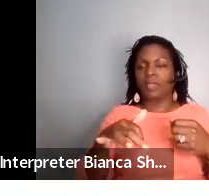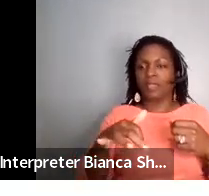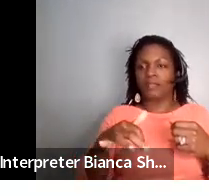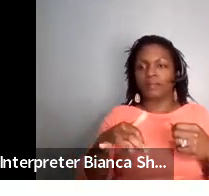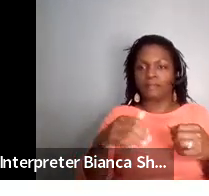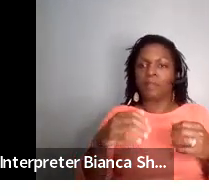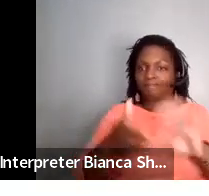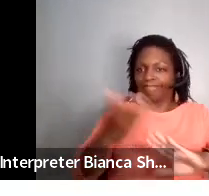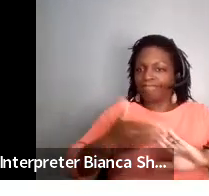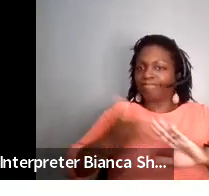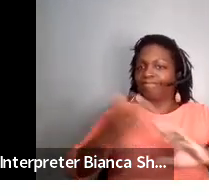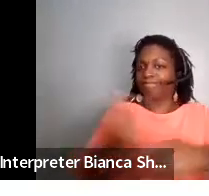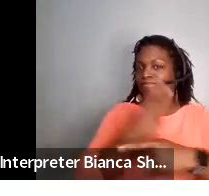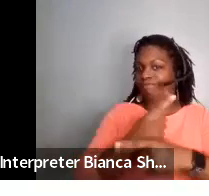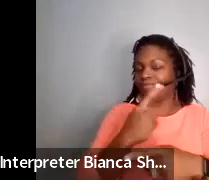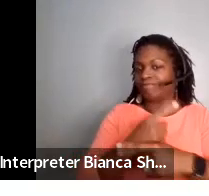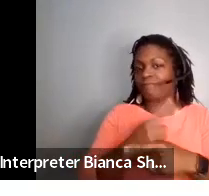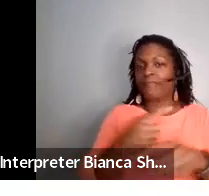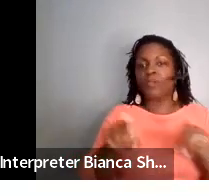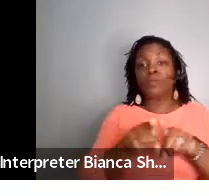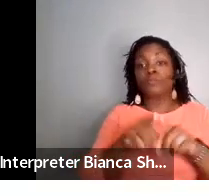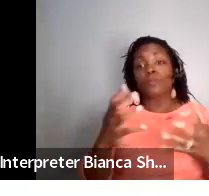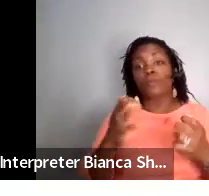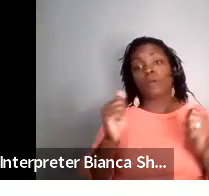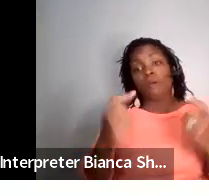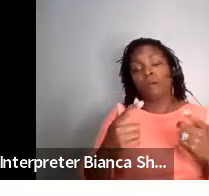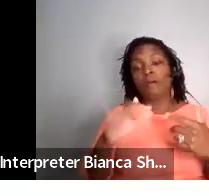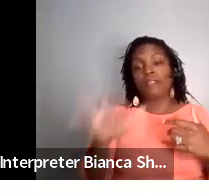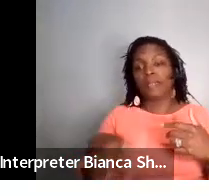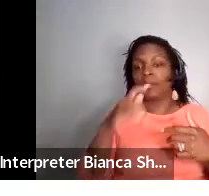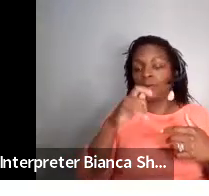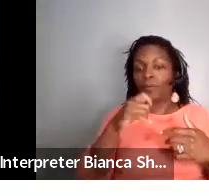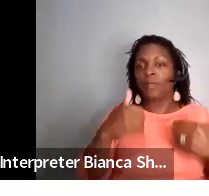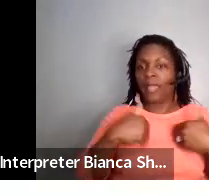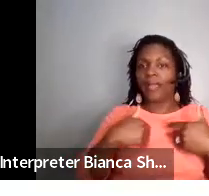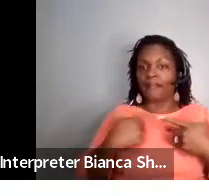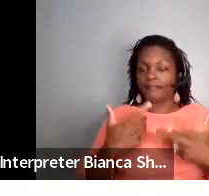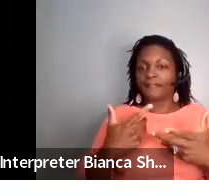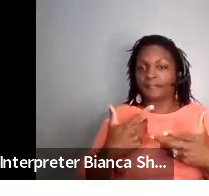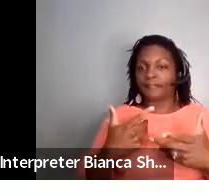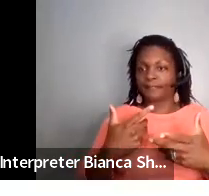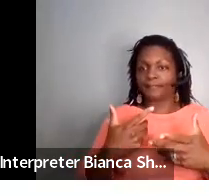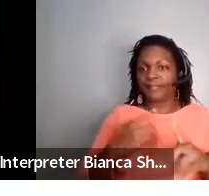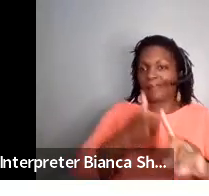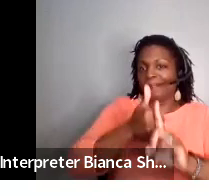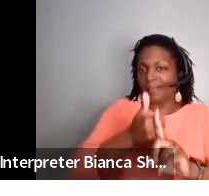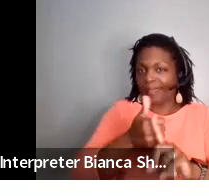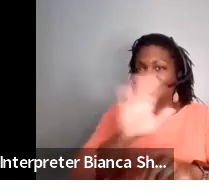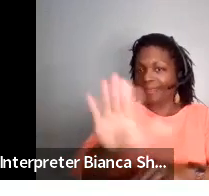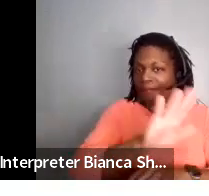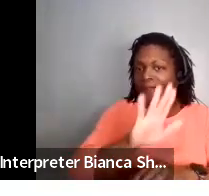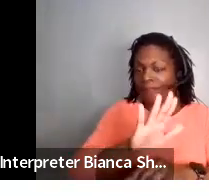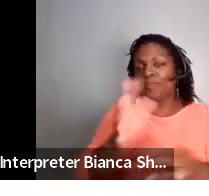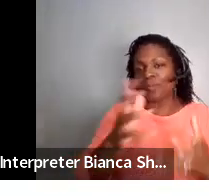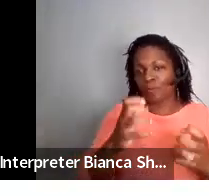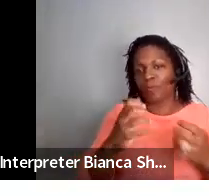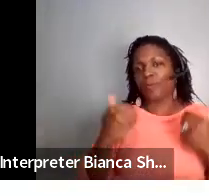feedback with the process as we move forward and plan, a crisis centers to update and maintain community resources.